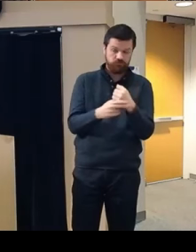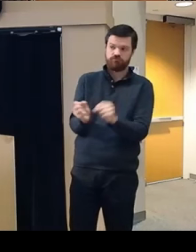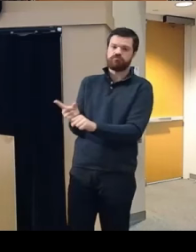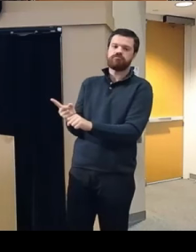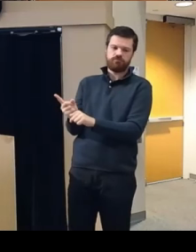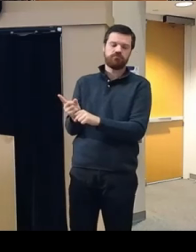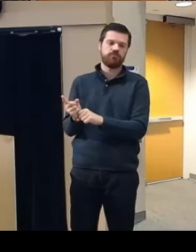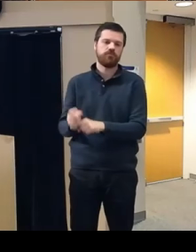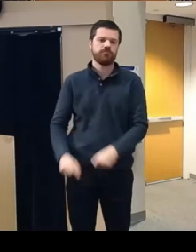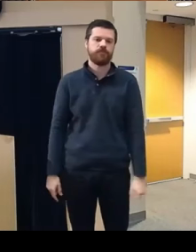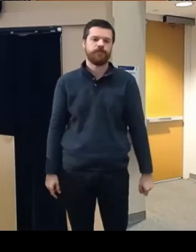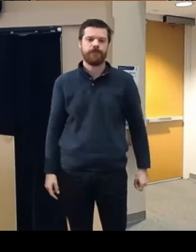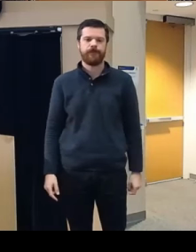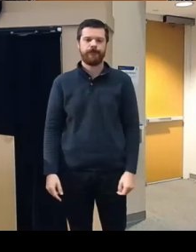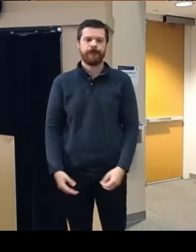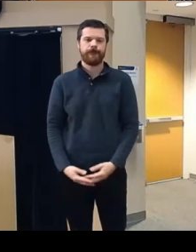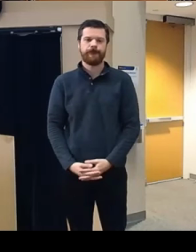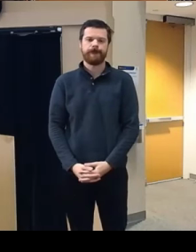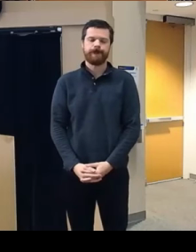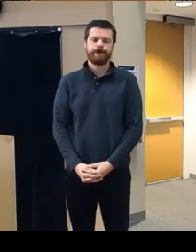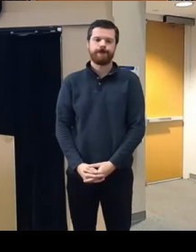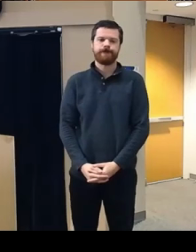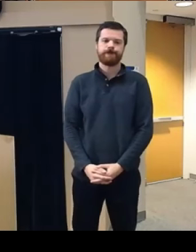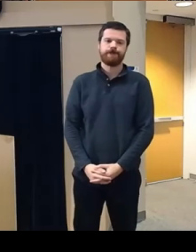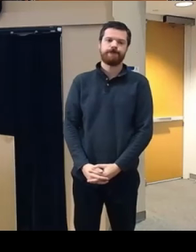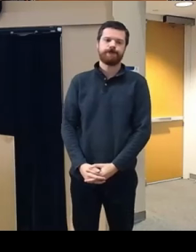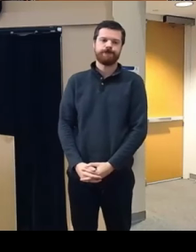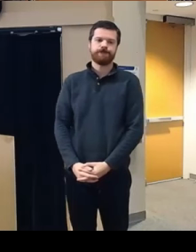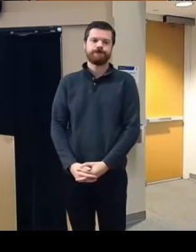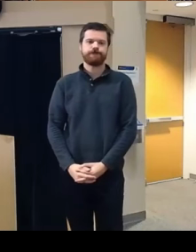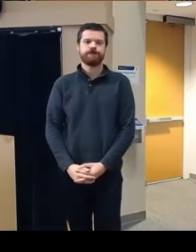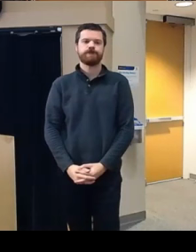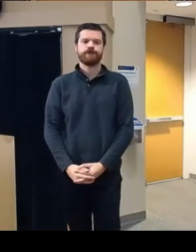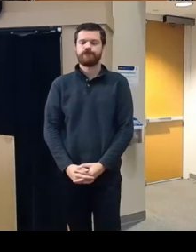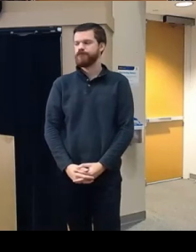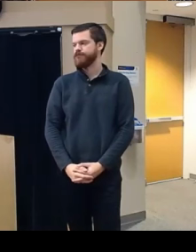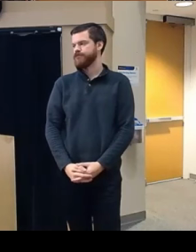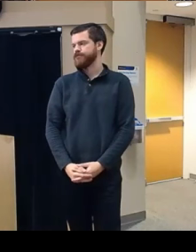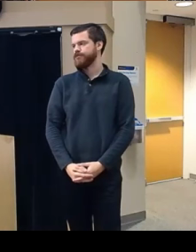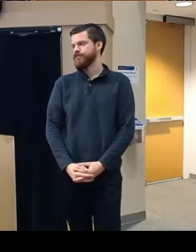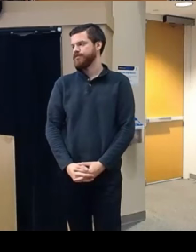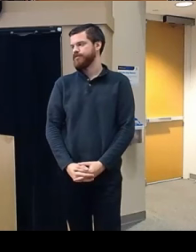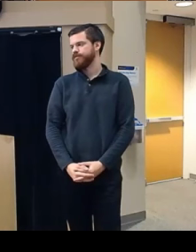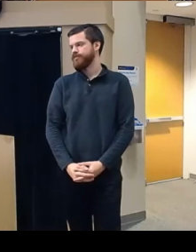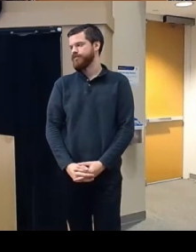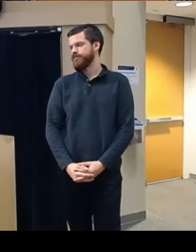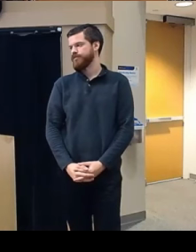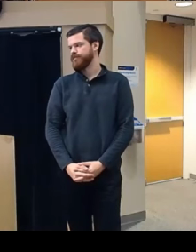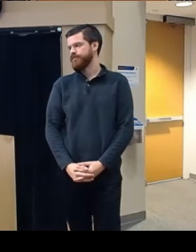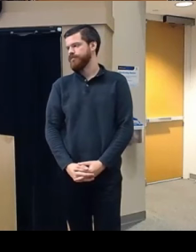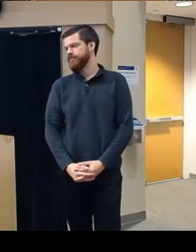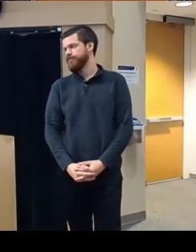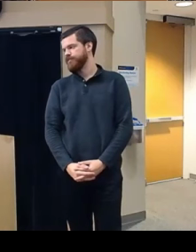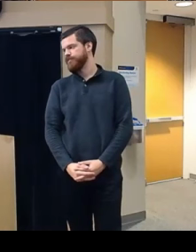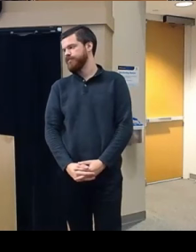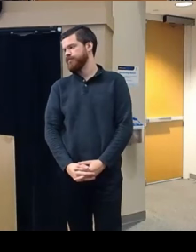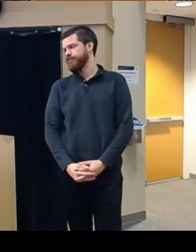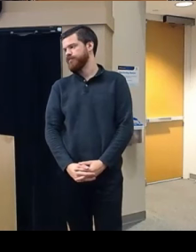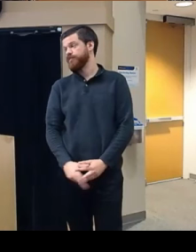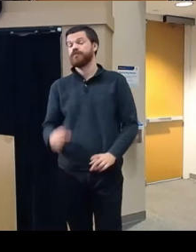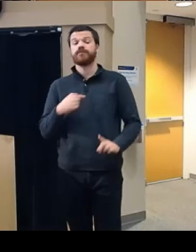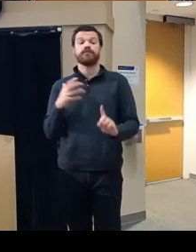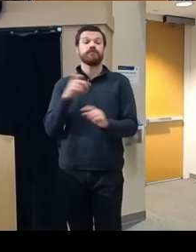system and then if I go back actually into if I end my original encounter for this treatment